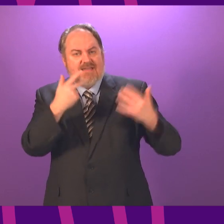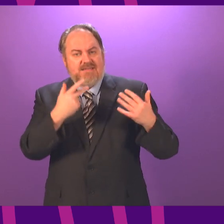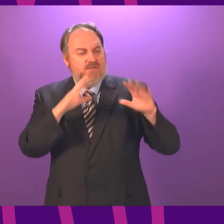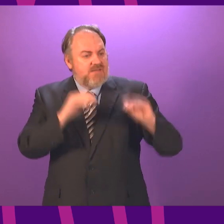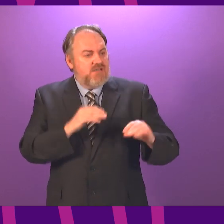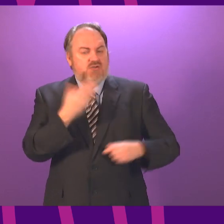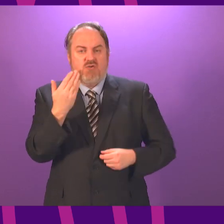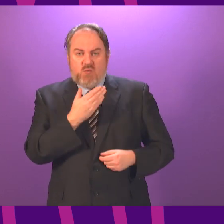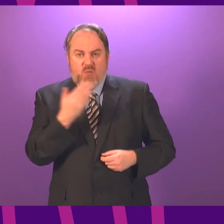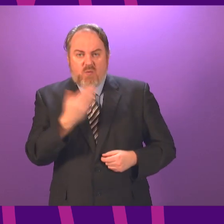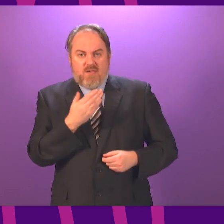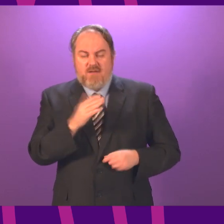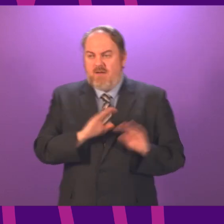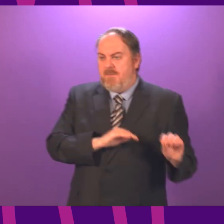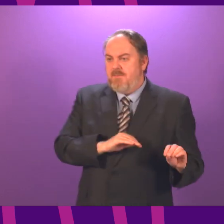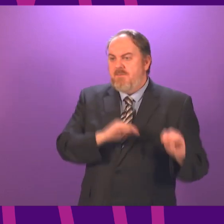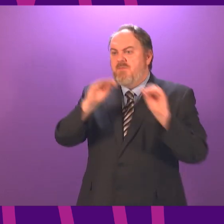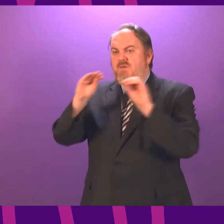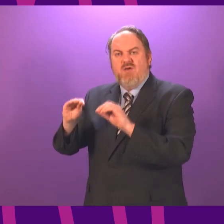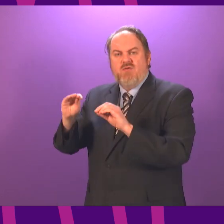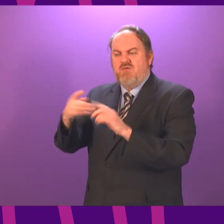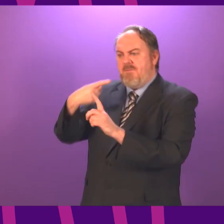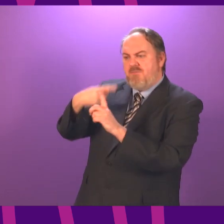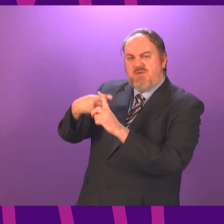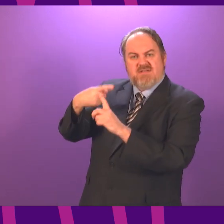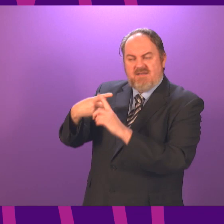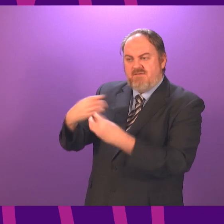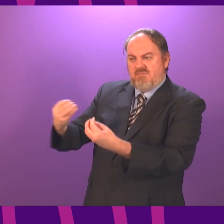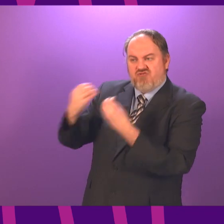and that the gap between pupils from our most and least deprived communities doing that